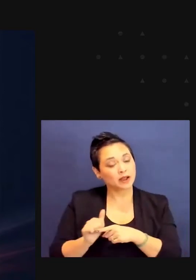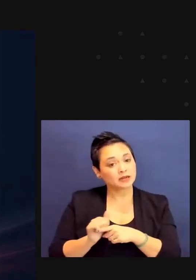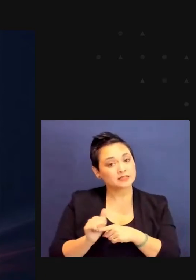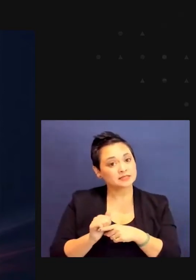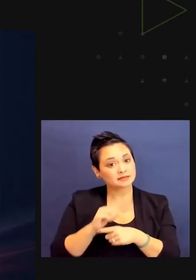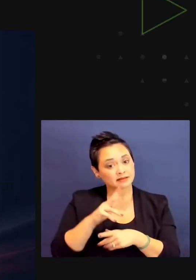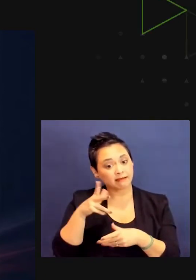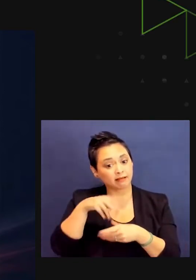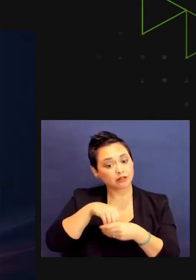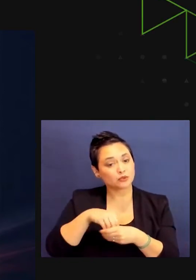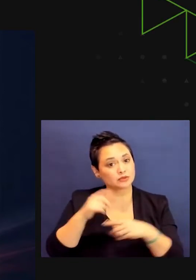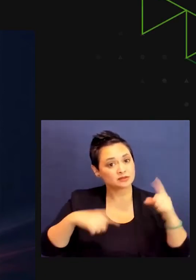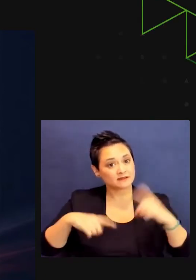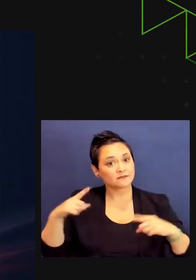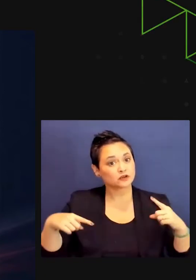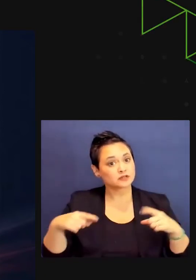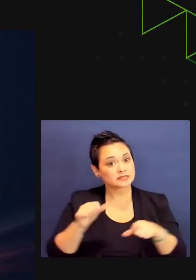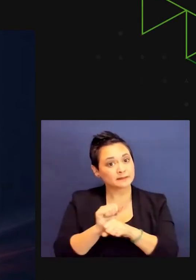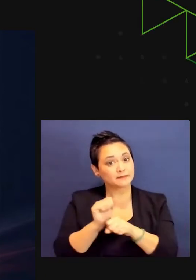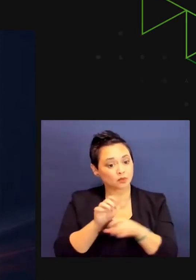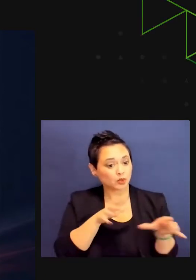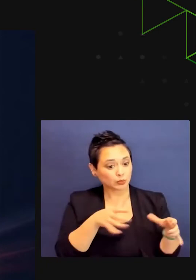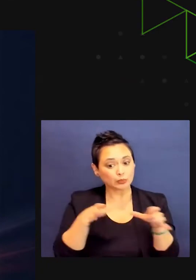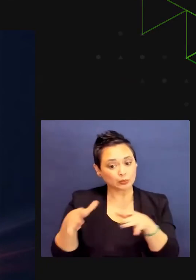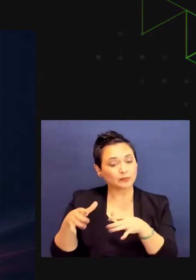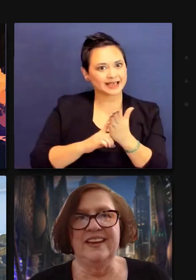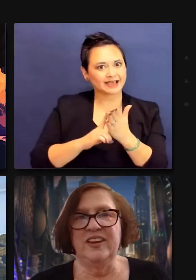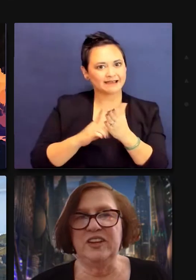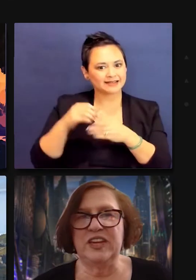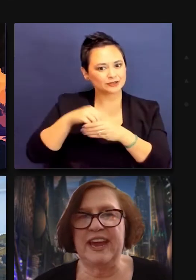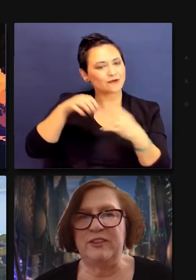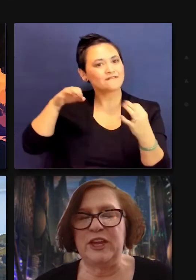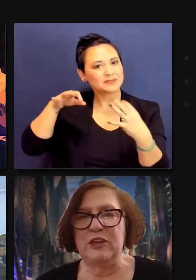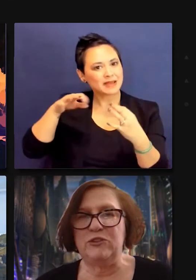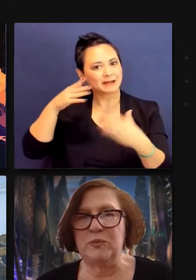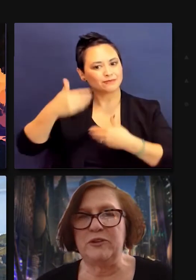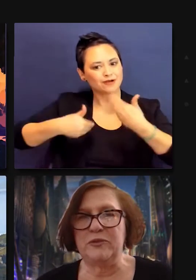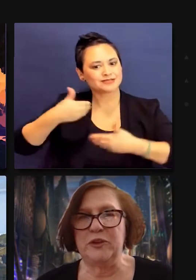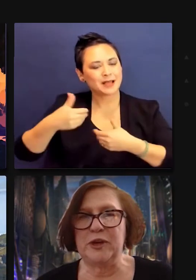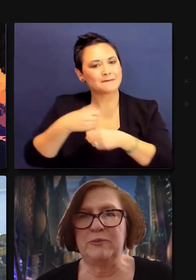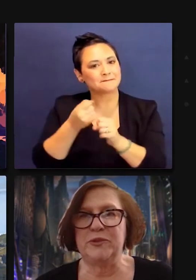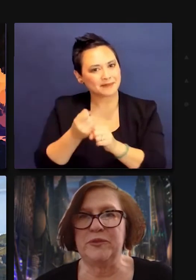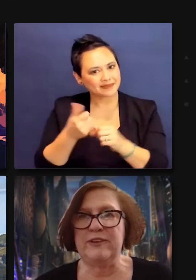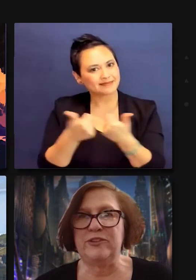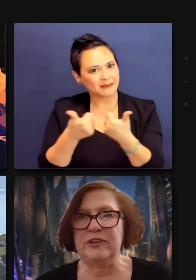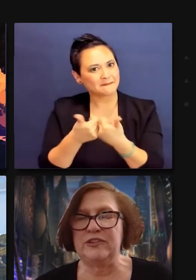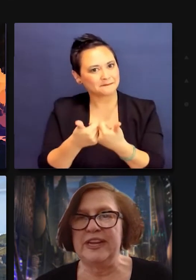and internal feedback process of making their games. Kate, thank you so much for those observations.